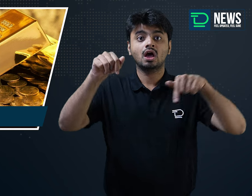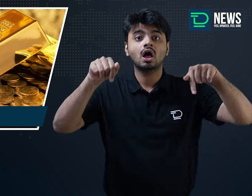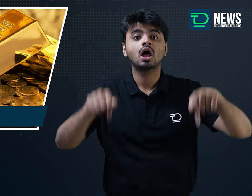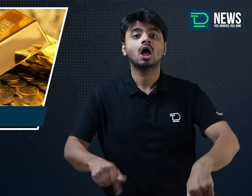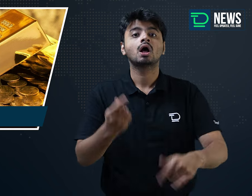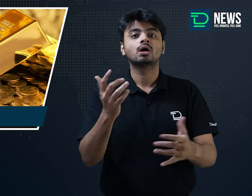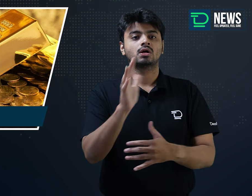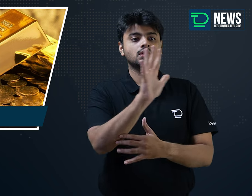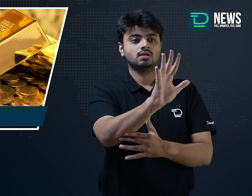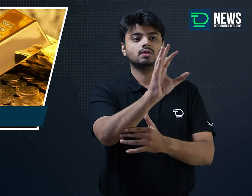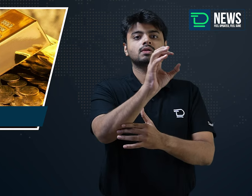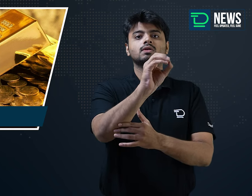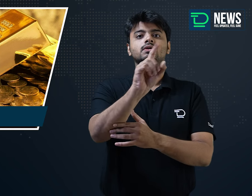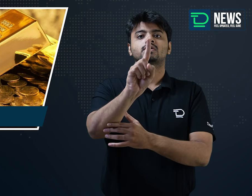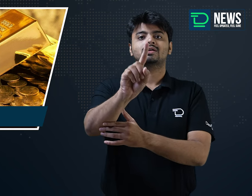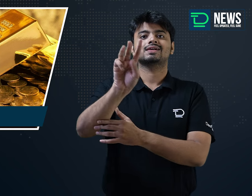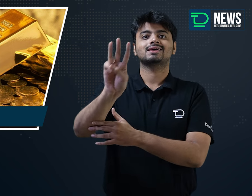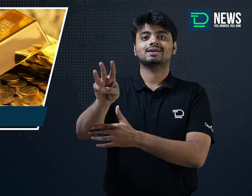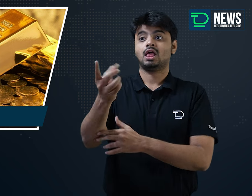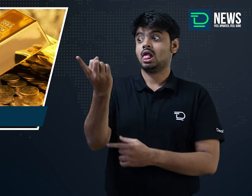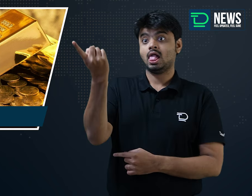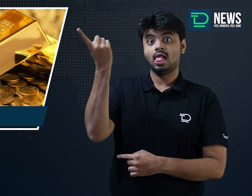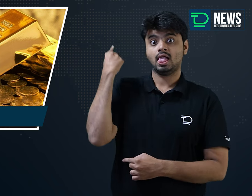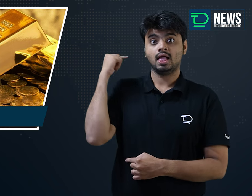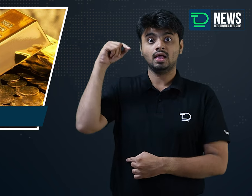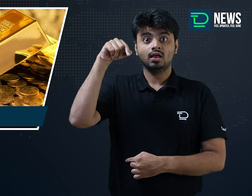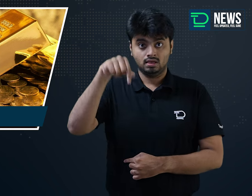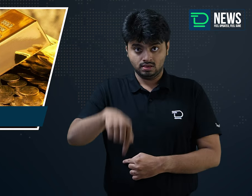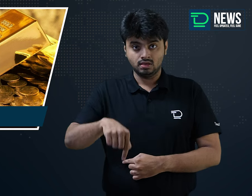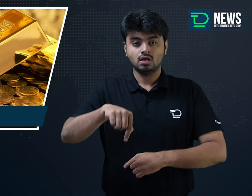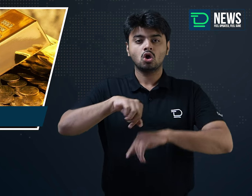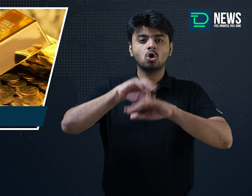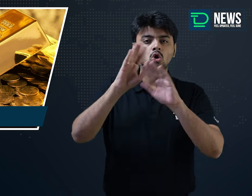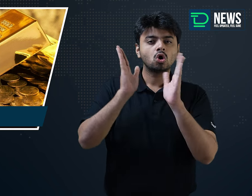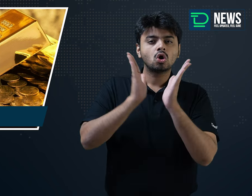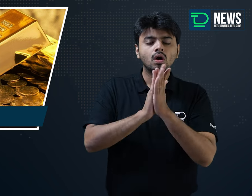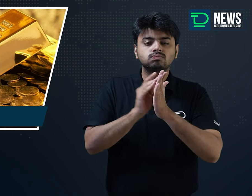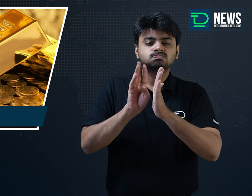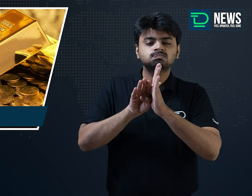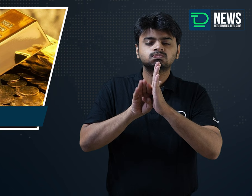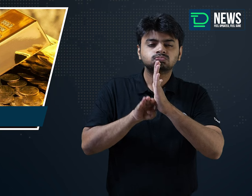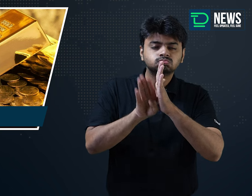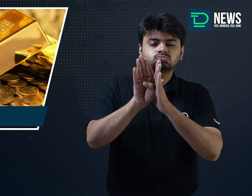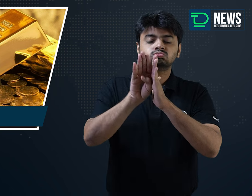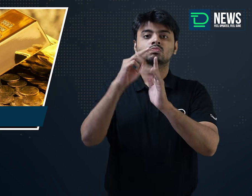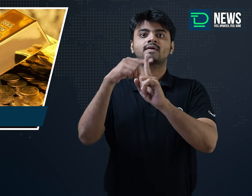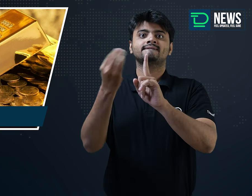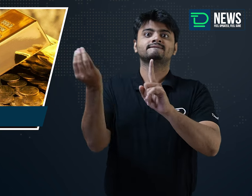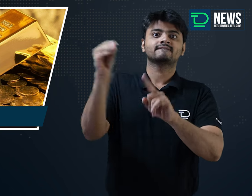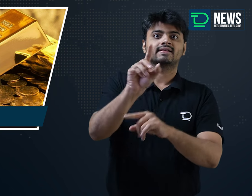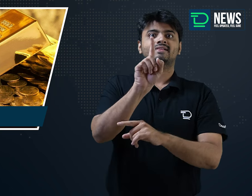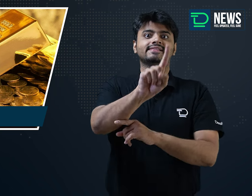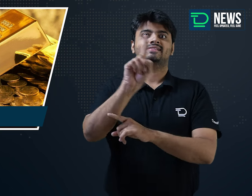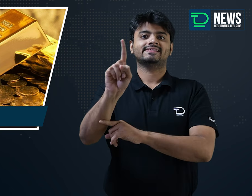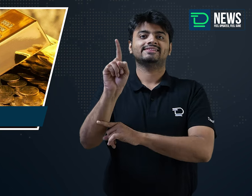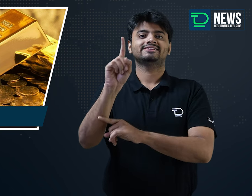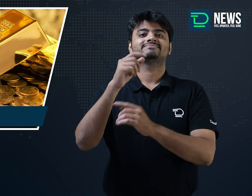Today's gold rate, 1 gram is ₹5,013. Compared to yesterday, today's rate has increasted + ₹ 11